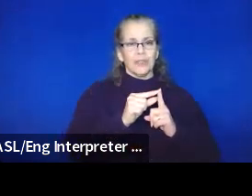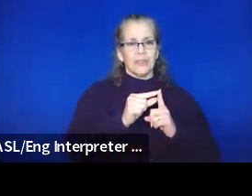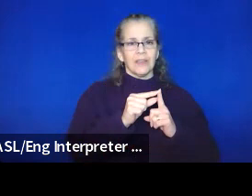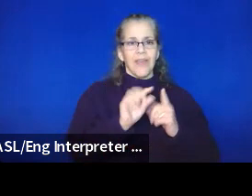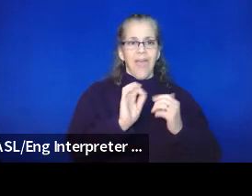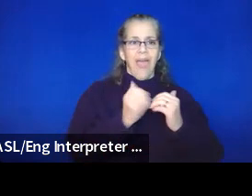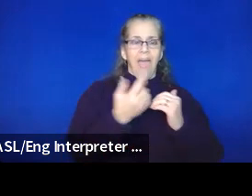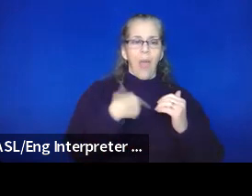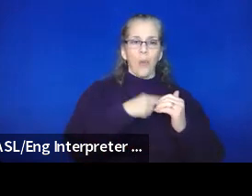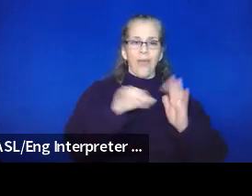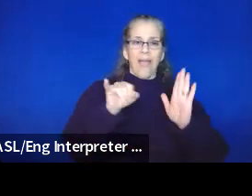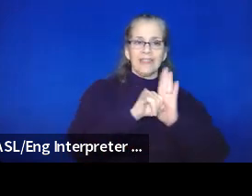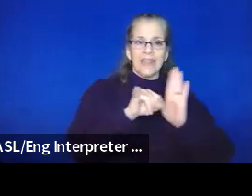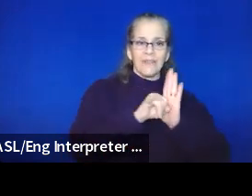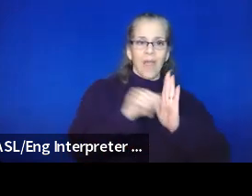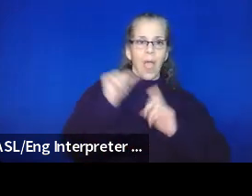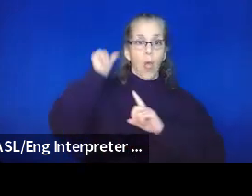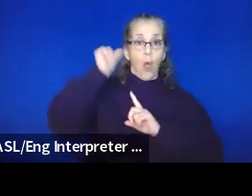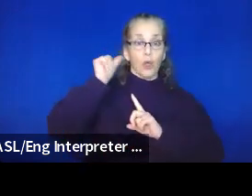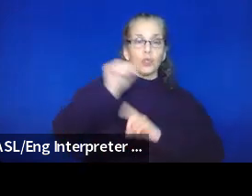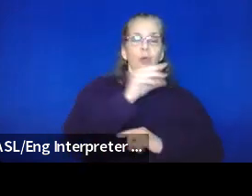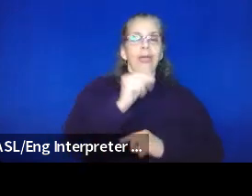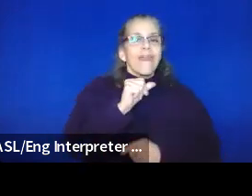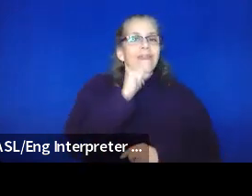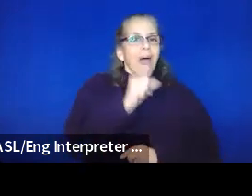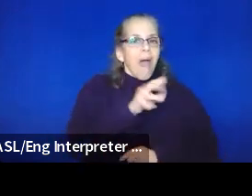cues. How we process information. And how we express ourselves.